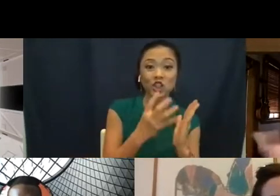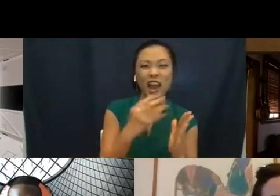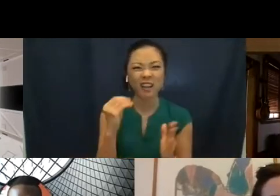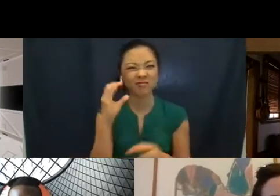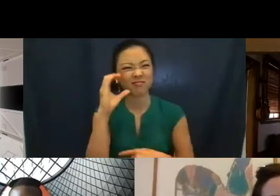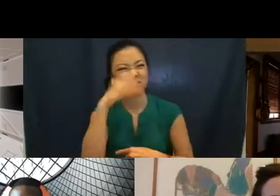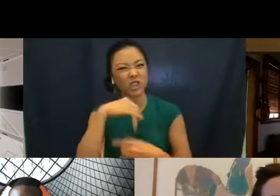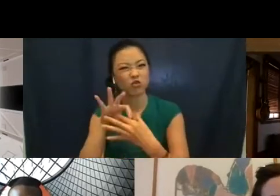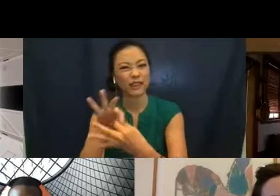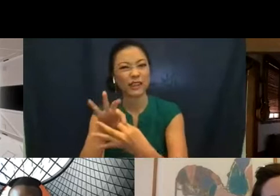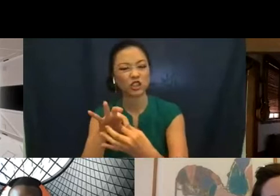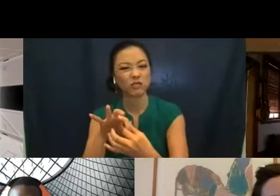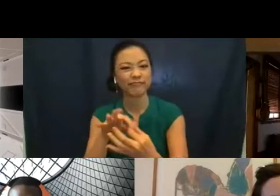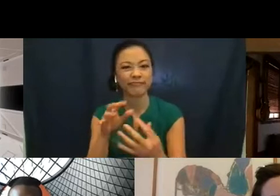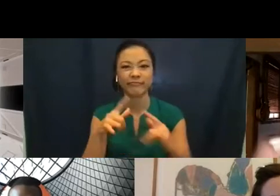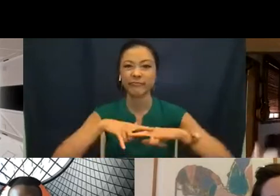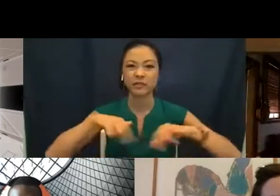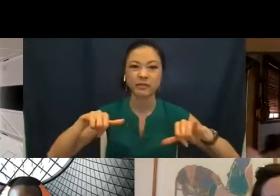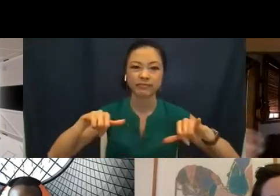so jumping off to something in South Africa